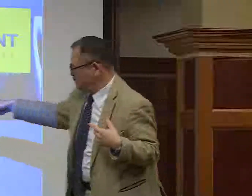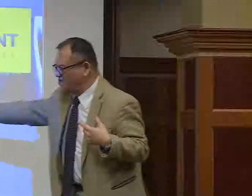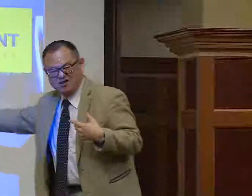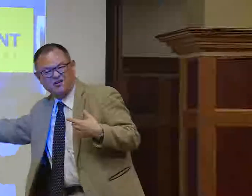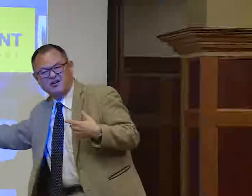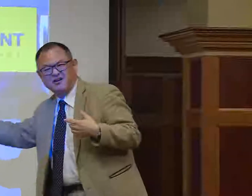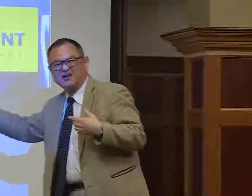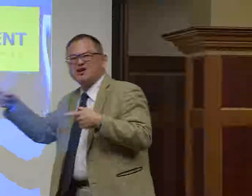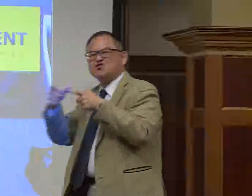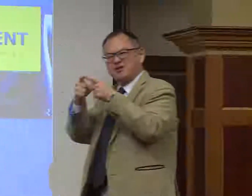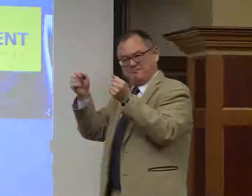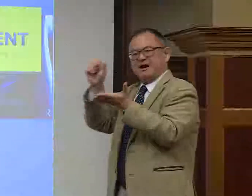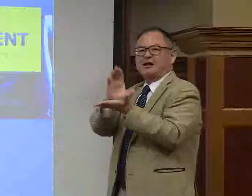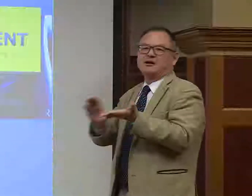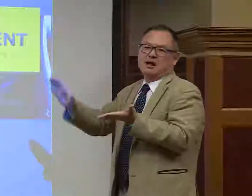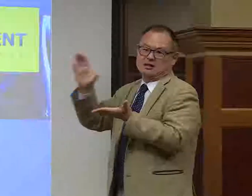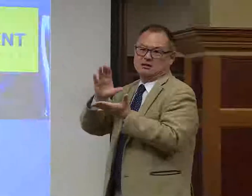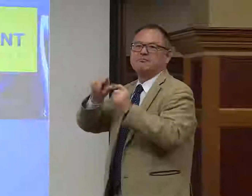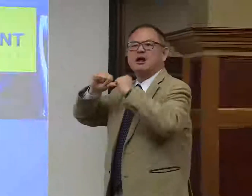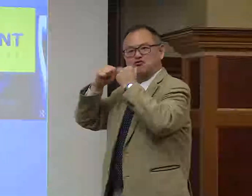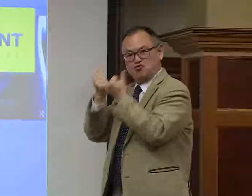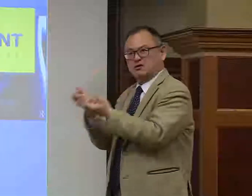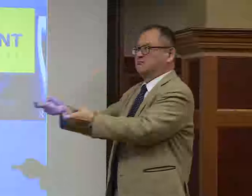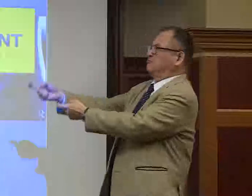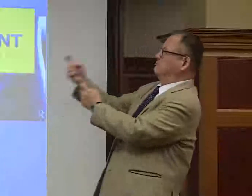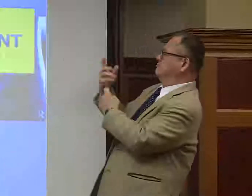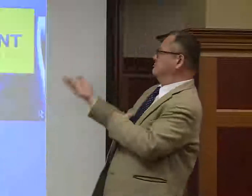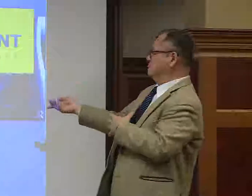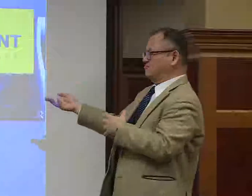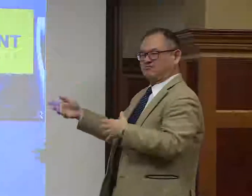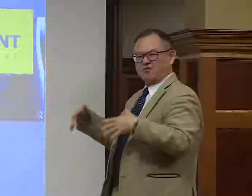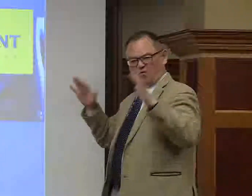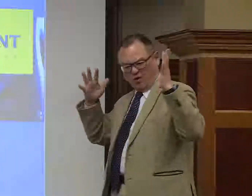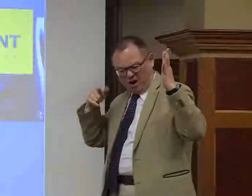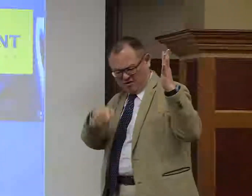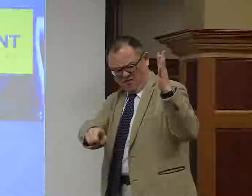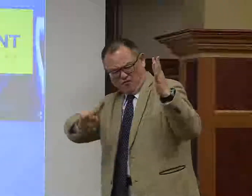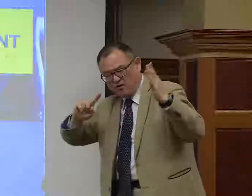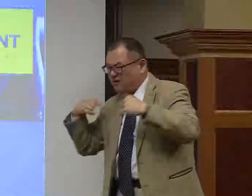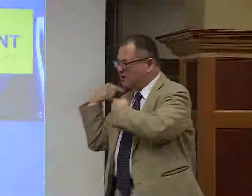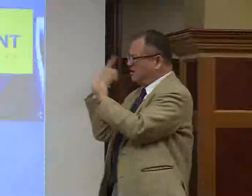from the Japan Society of International Development.